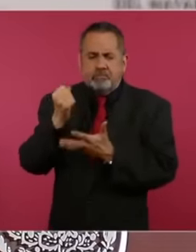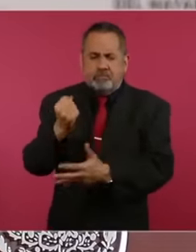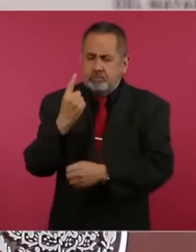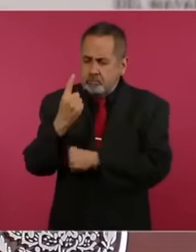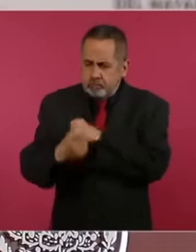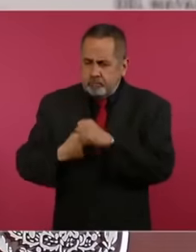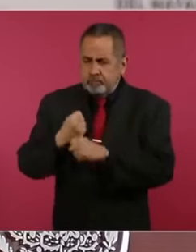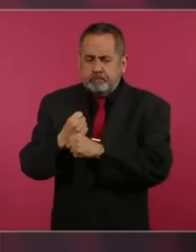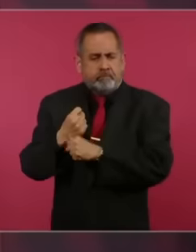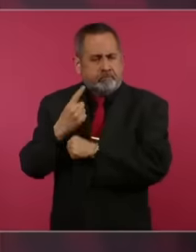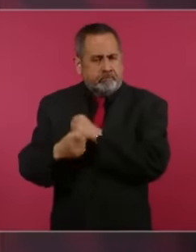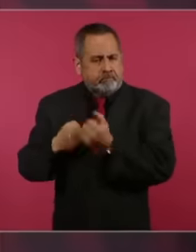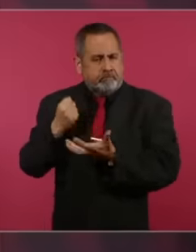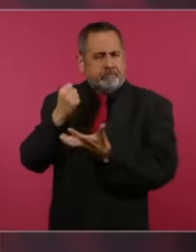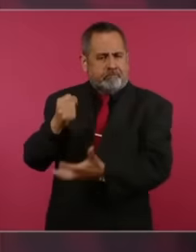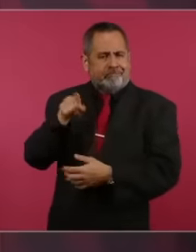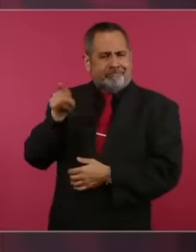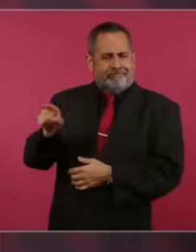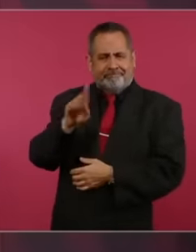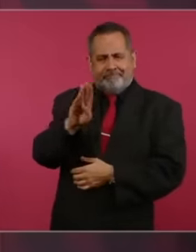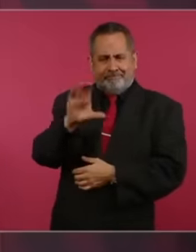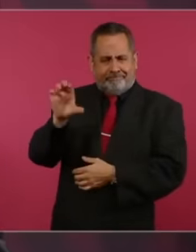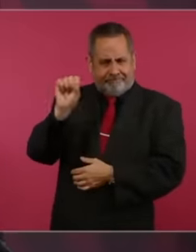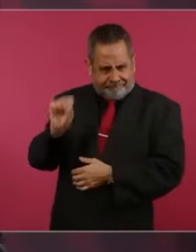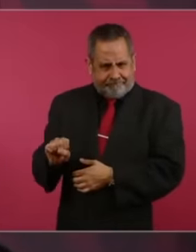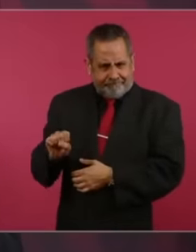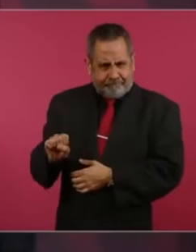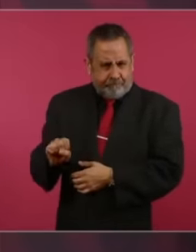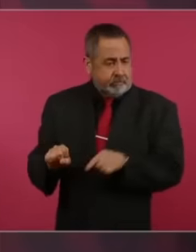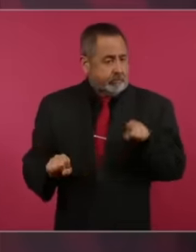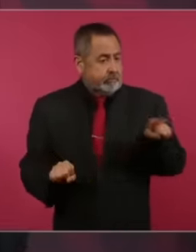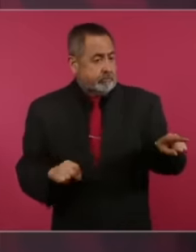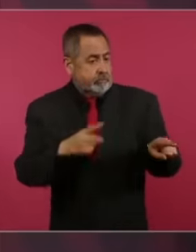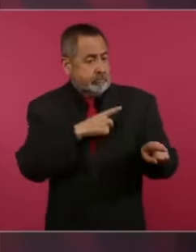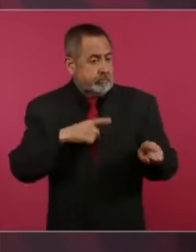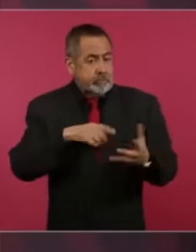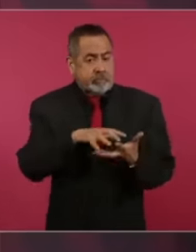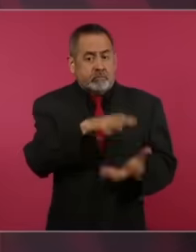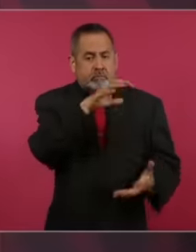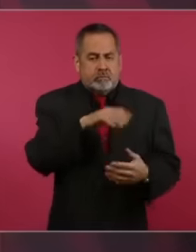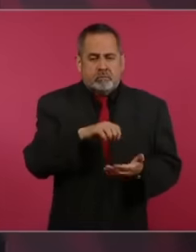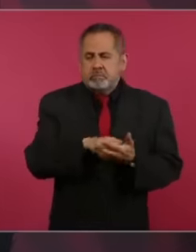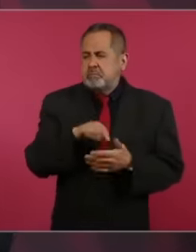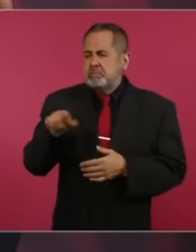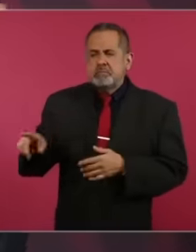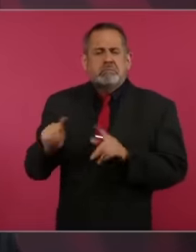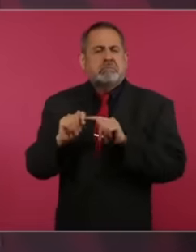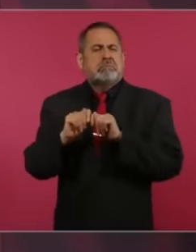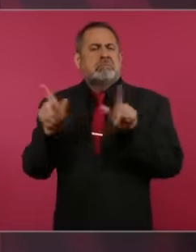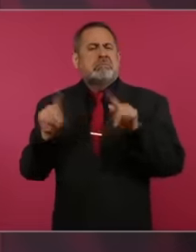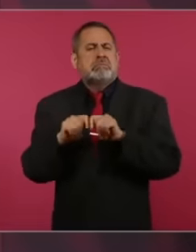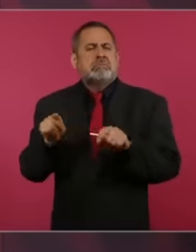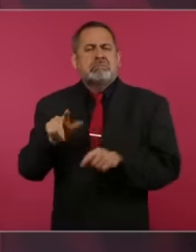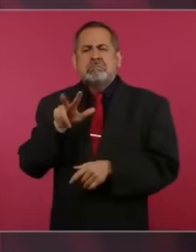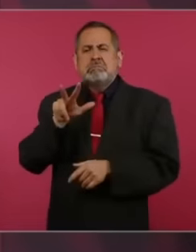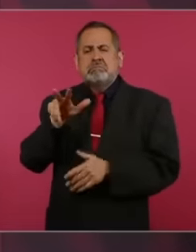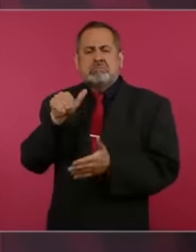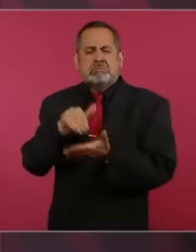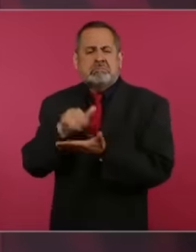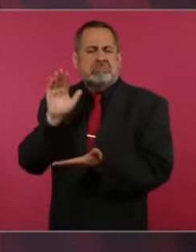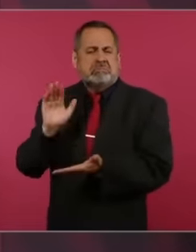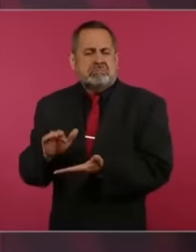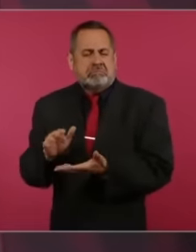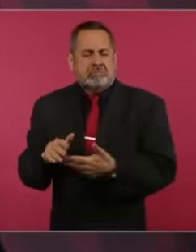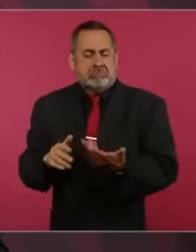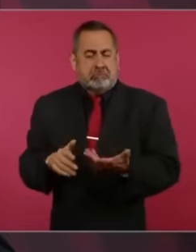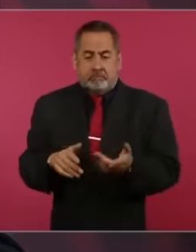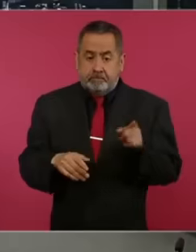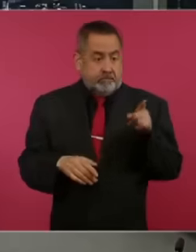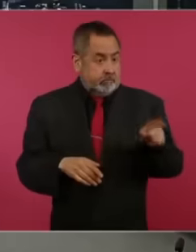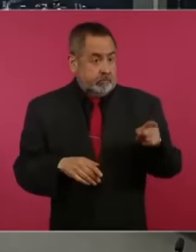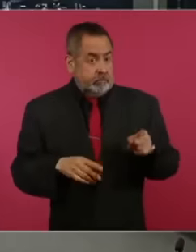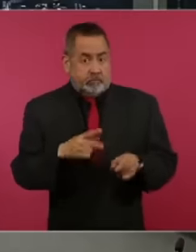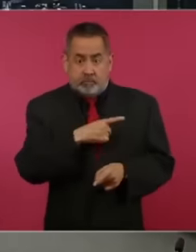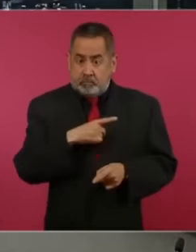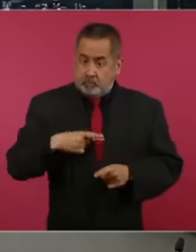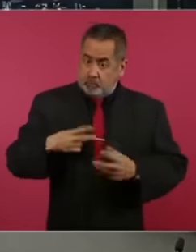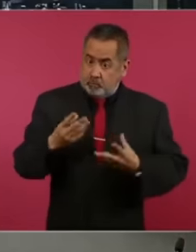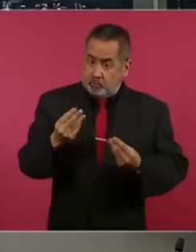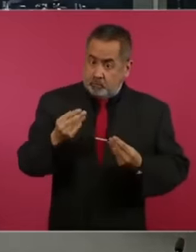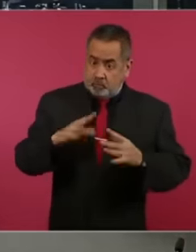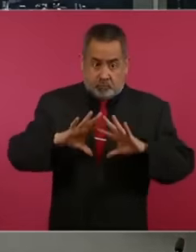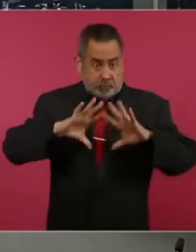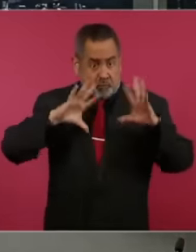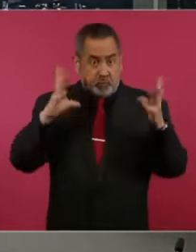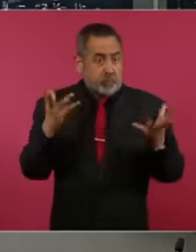budget How much does Trascala have, it must have 18,000 Here we are talking in total without that